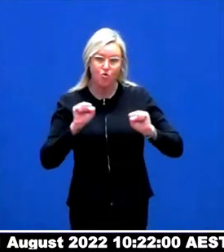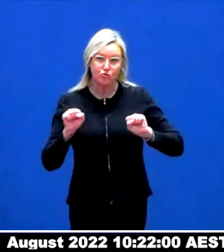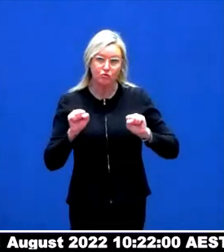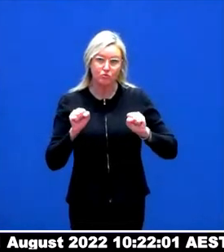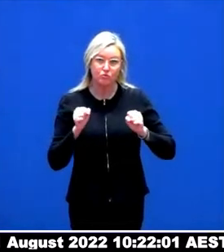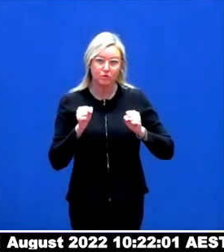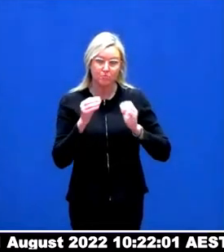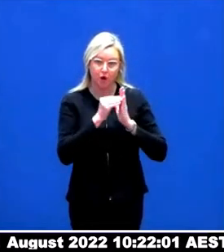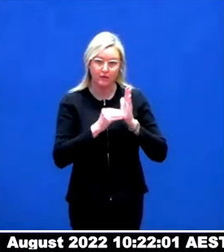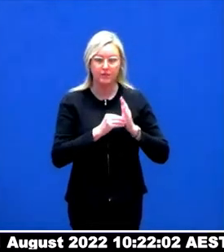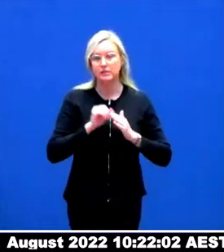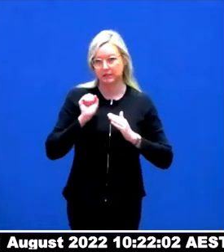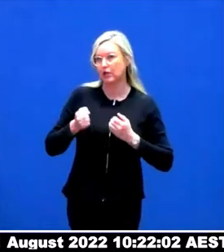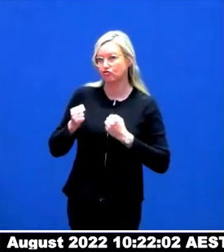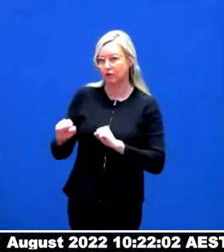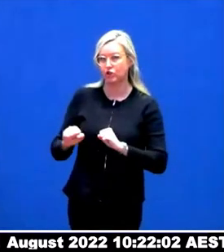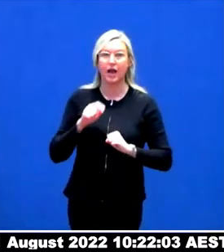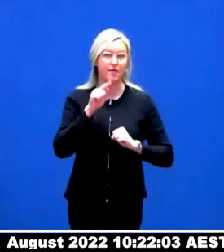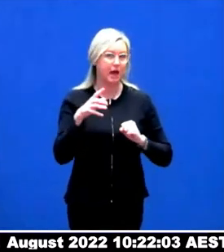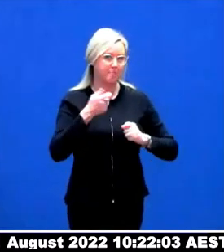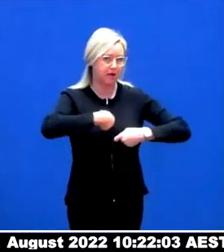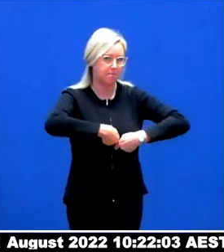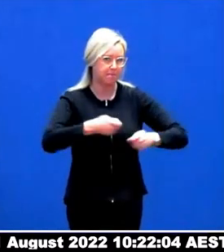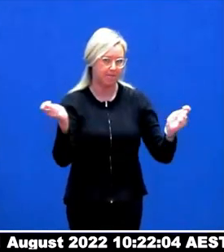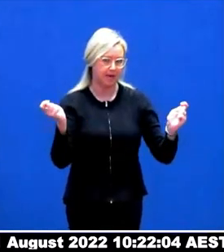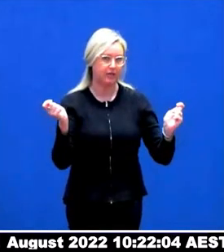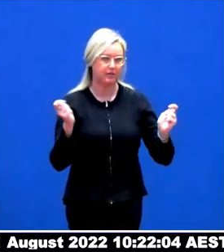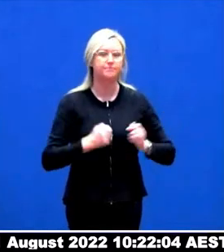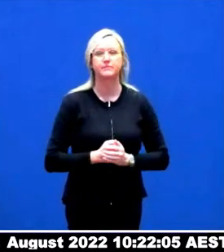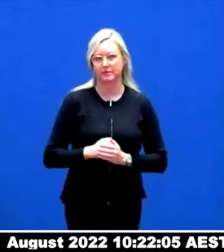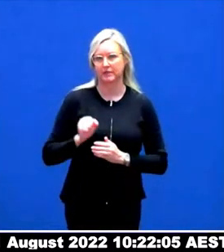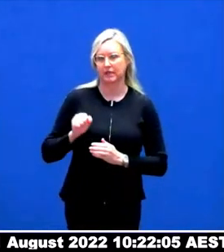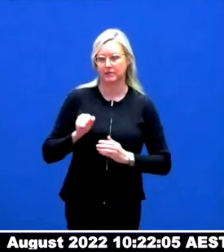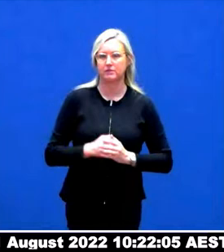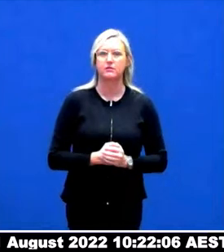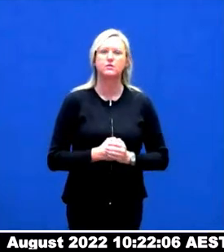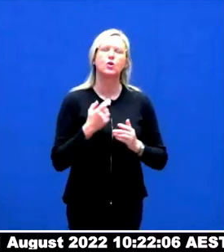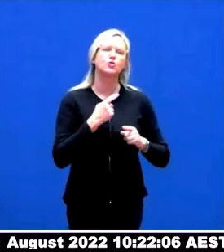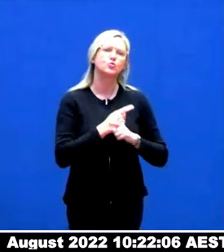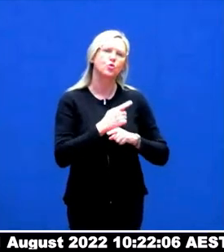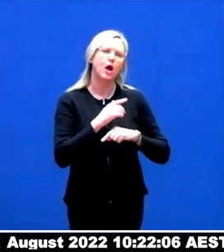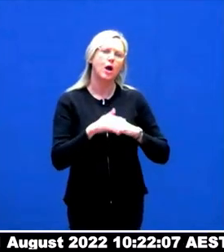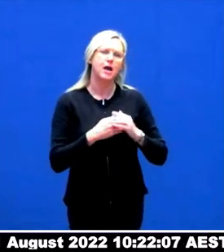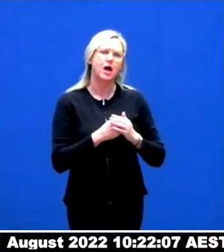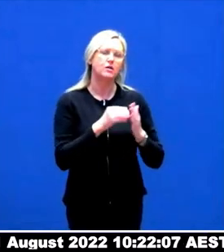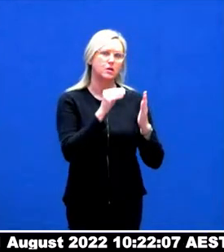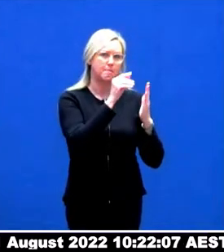And that policy has got to be public. Yes. MS EASTMAN: In terms of in the reporting against those policies and